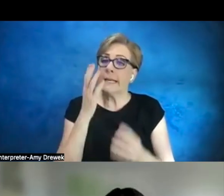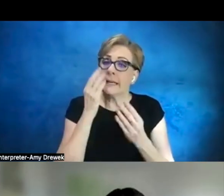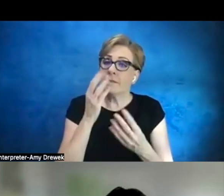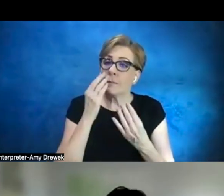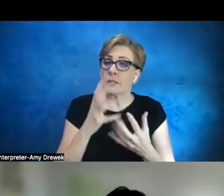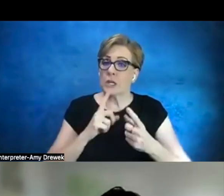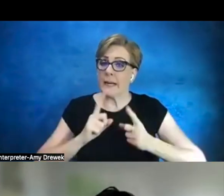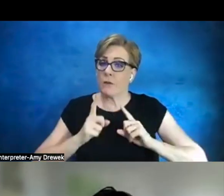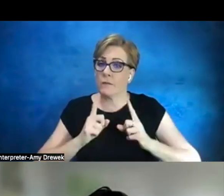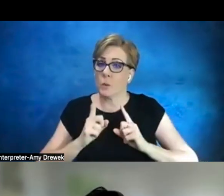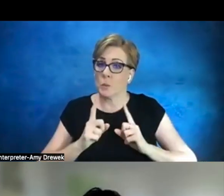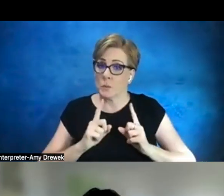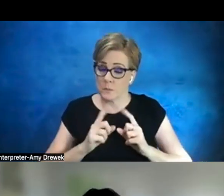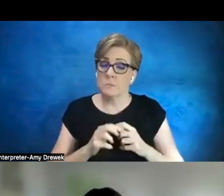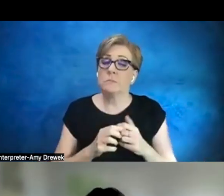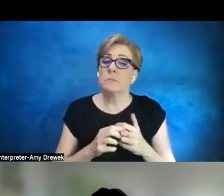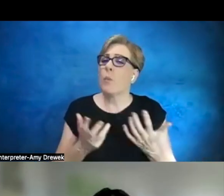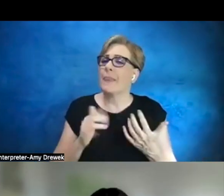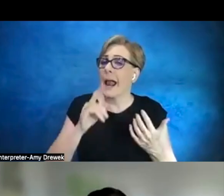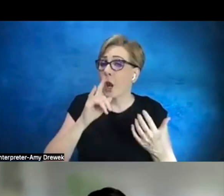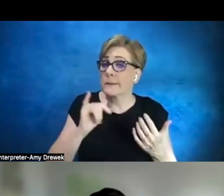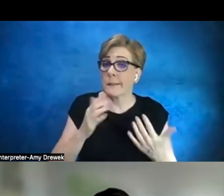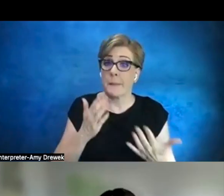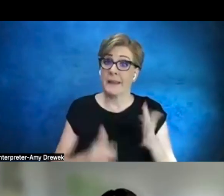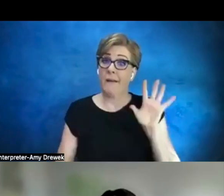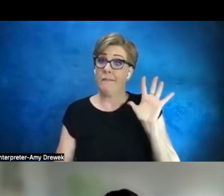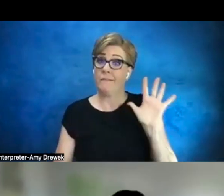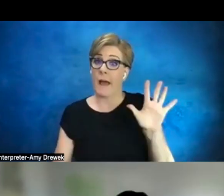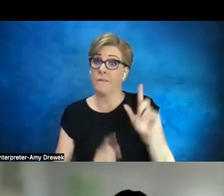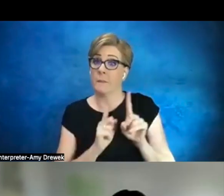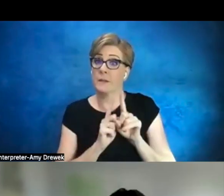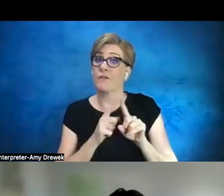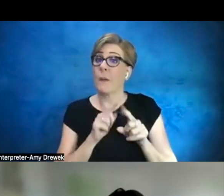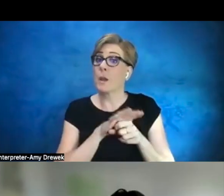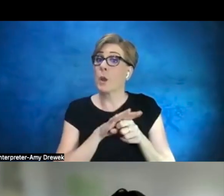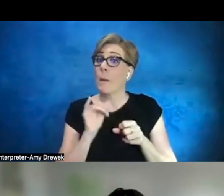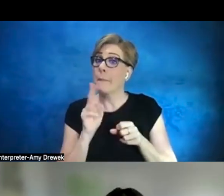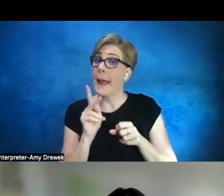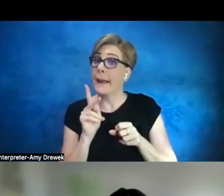An example of that might be five mentors from a local bank visit a high school class and meet